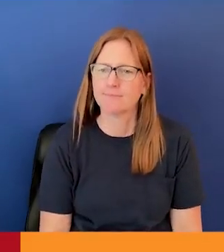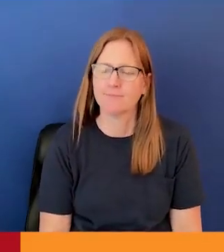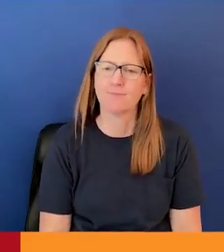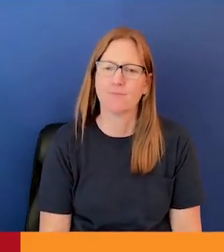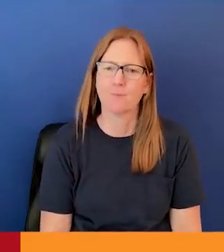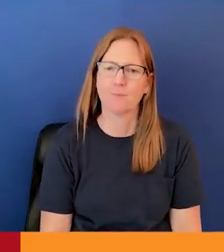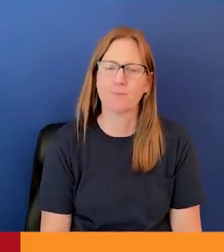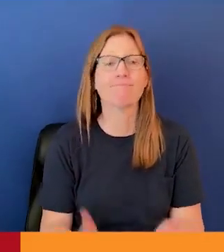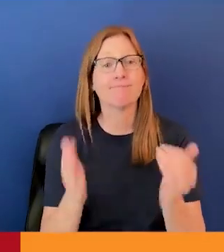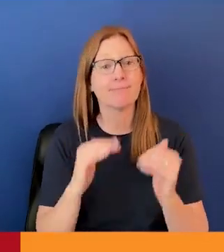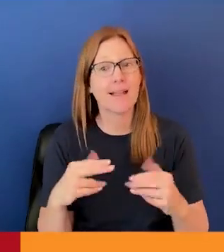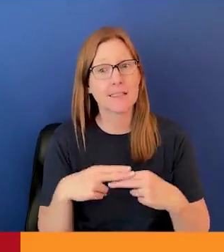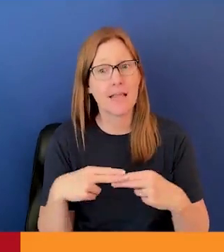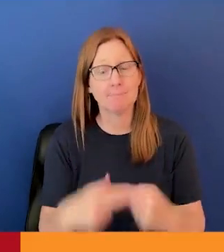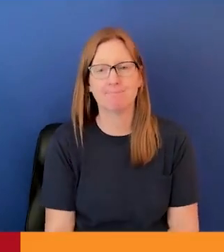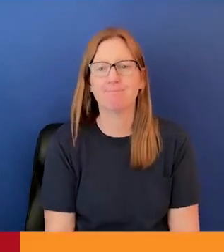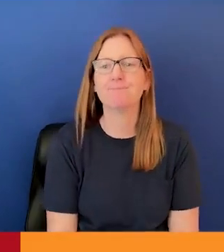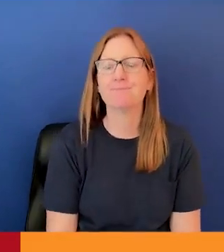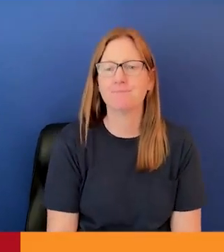Next slide.